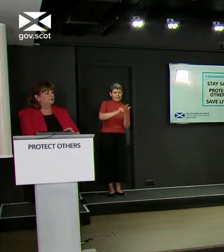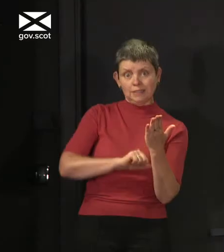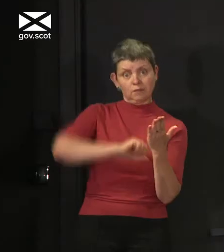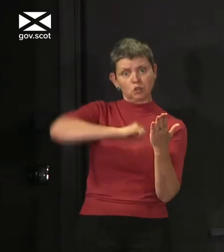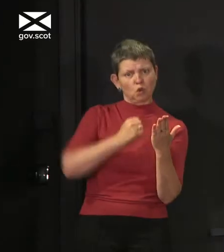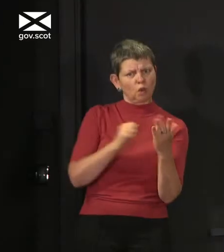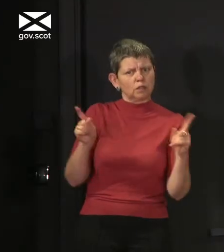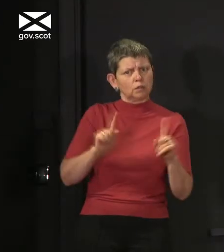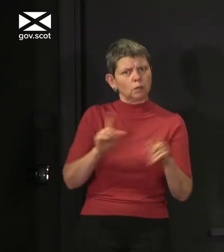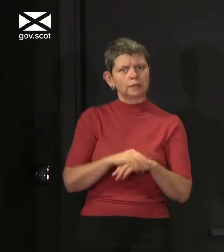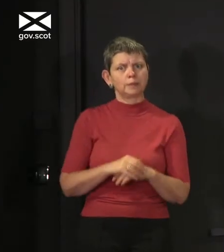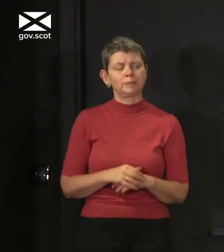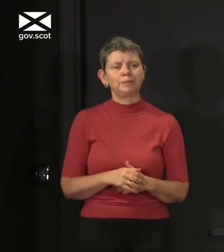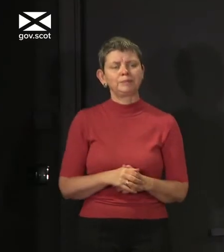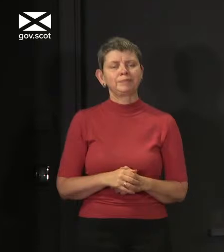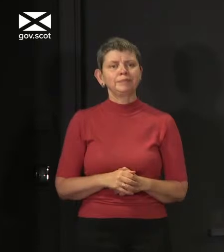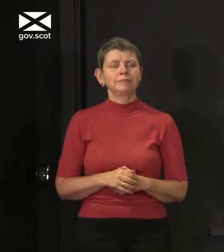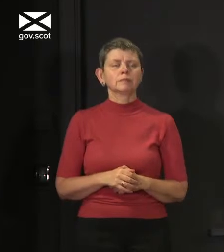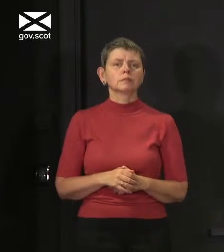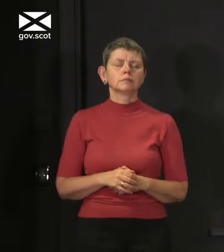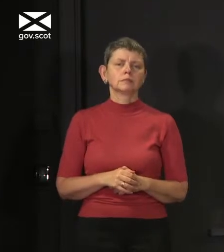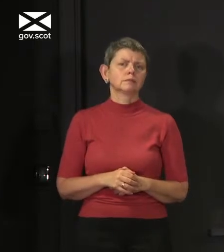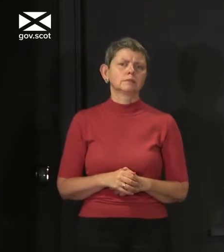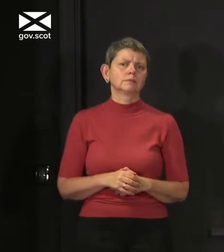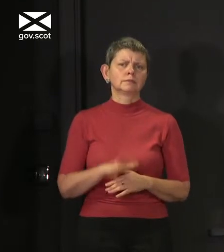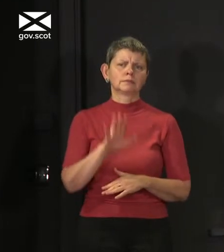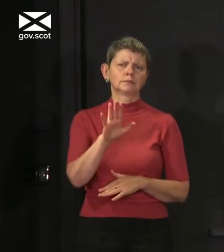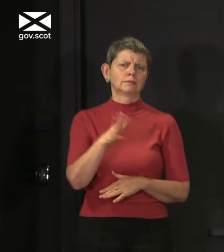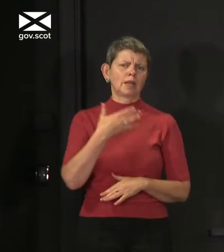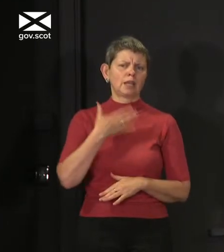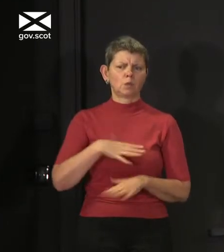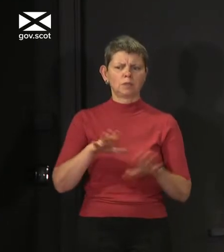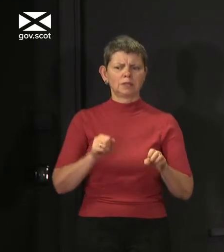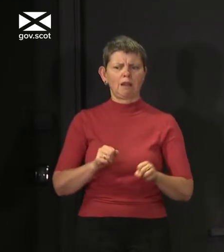I and not going to start making accusations about the Prime Minister, people can make